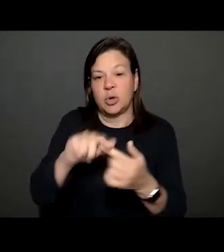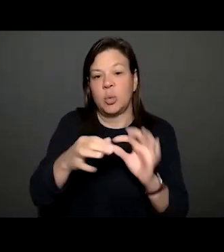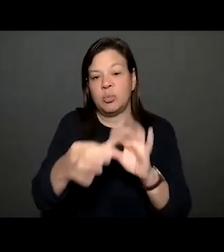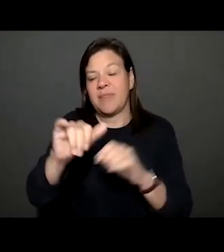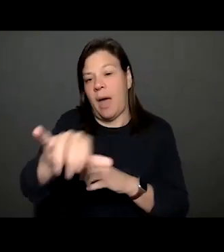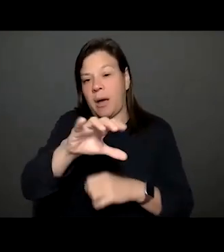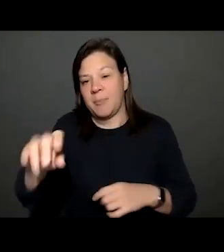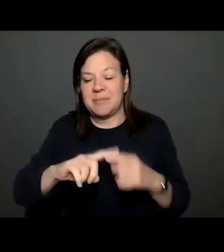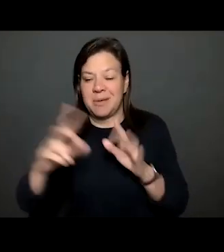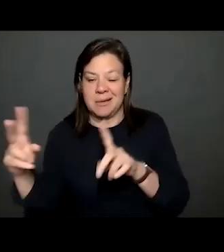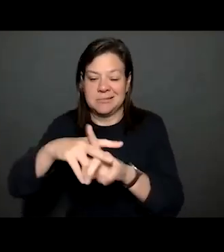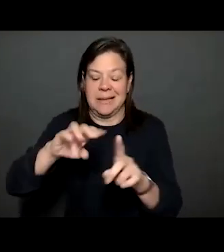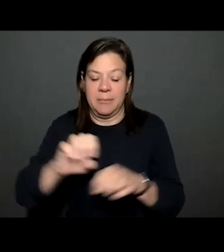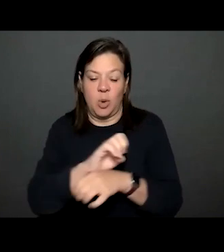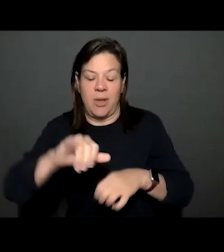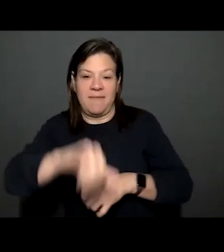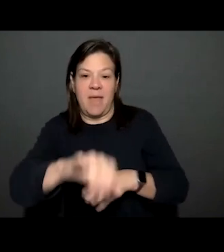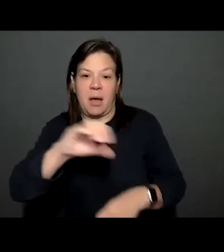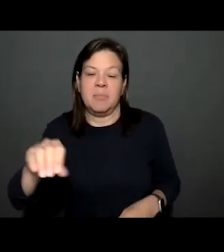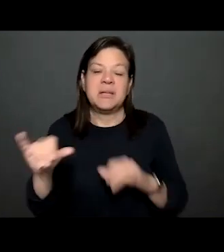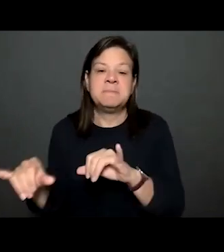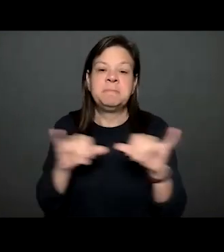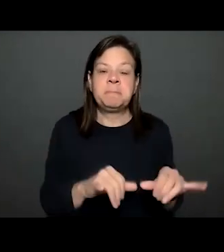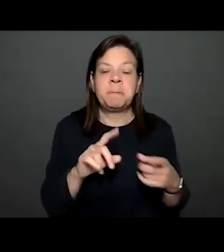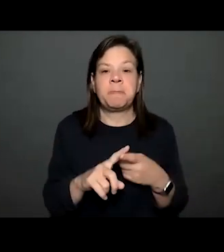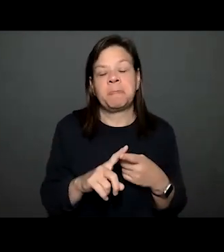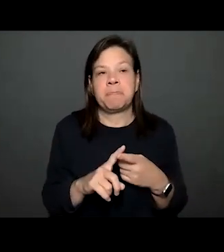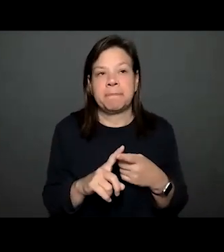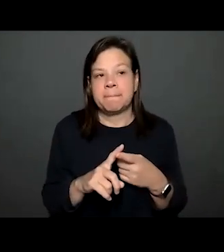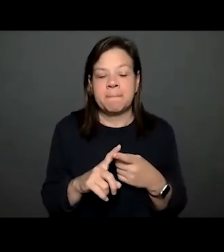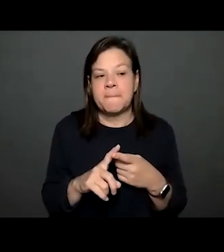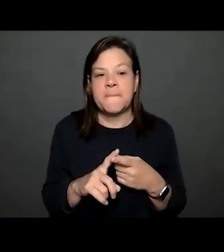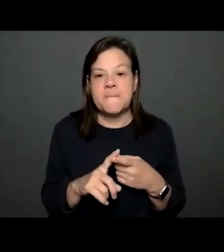SIMILAR TO THAT IF WE GOT THIS EVENT OBJECT YOU CAN